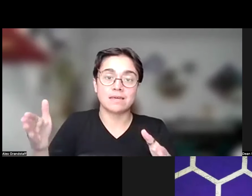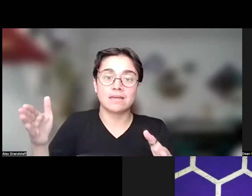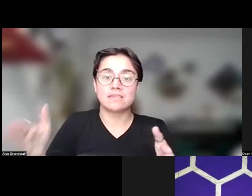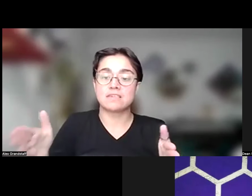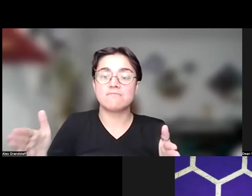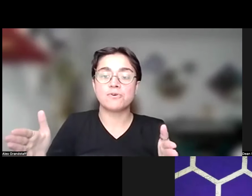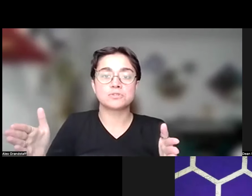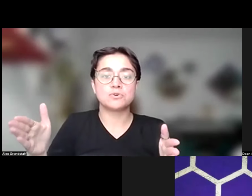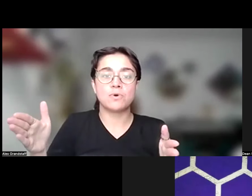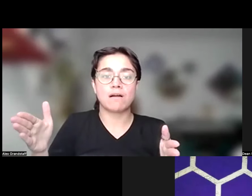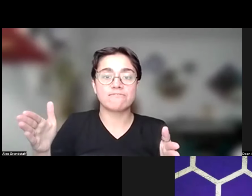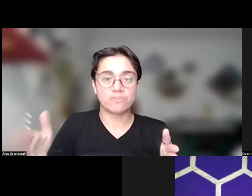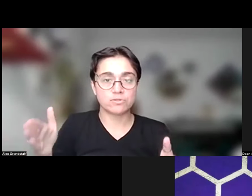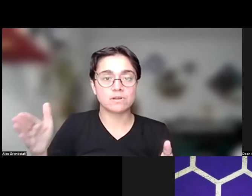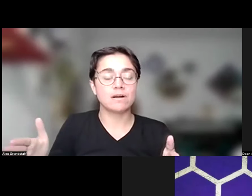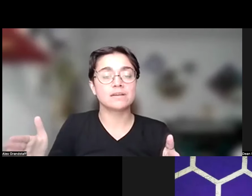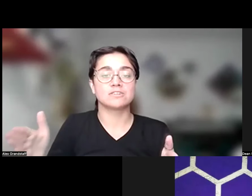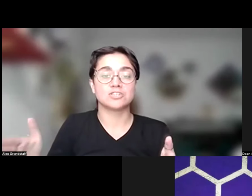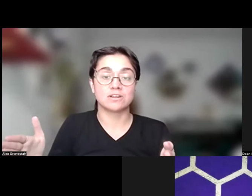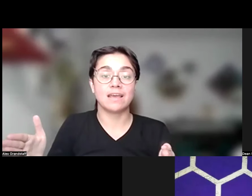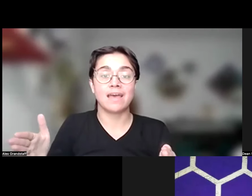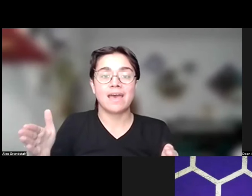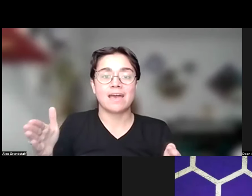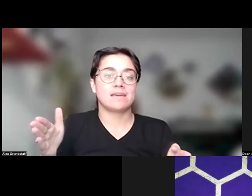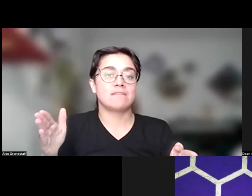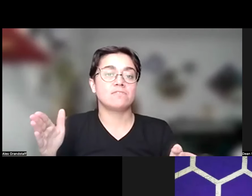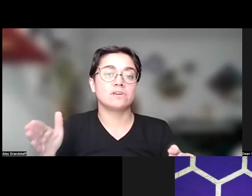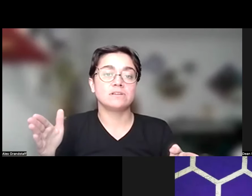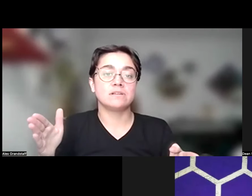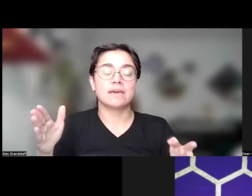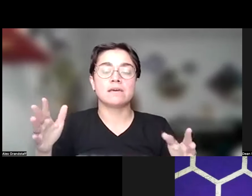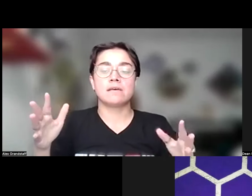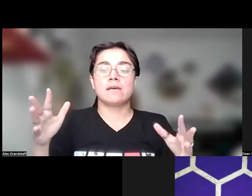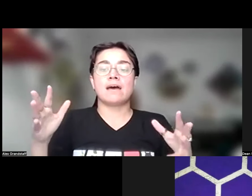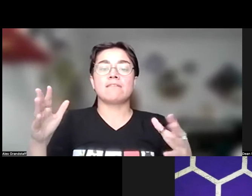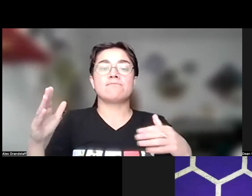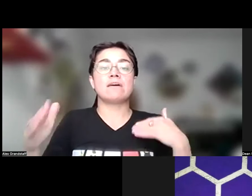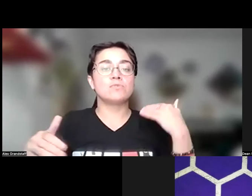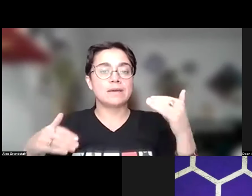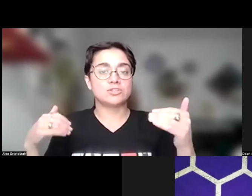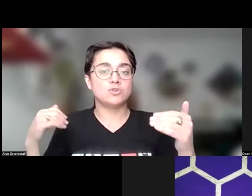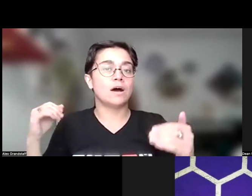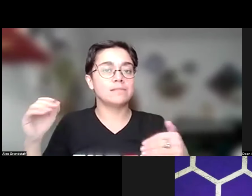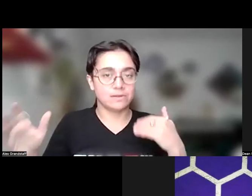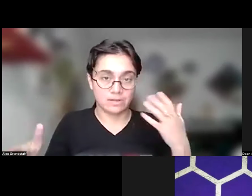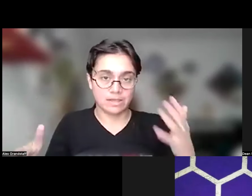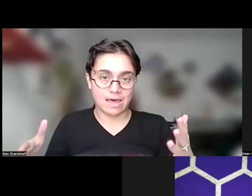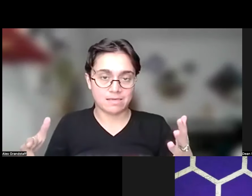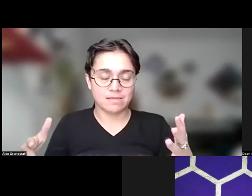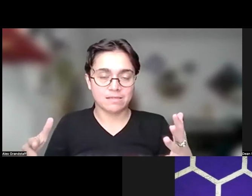the recovery part can be a very important and healing thing to see